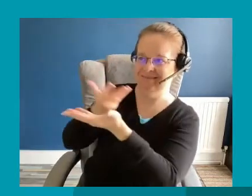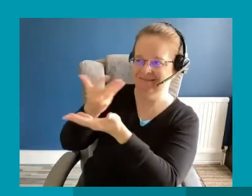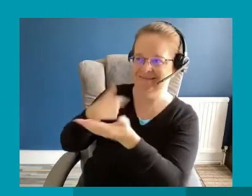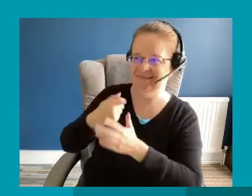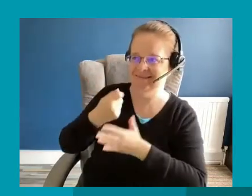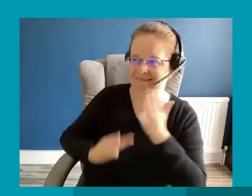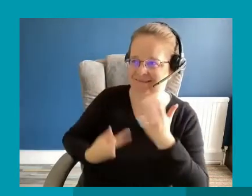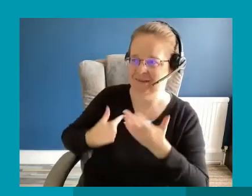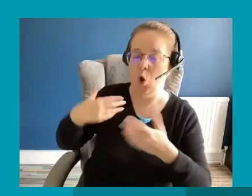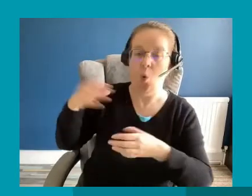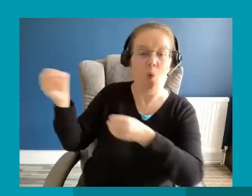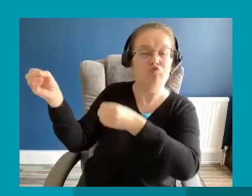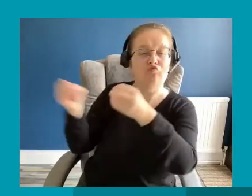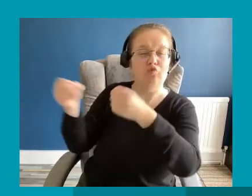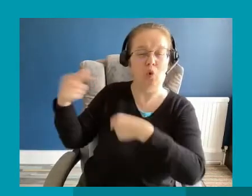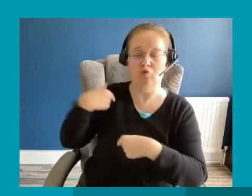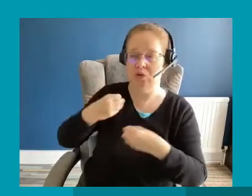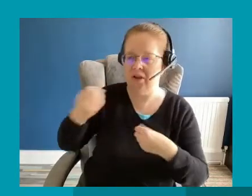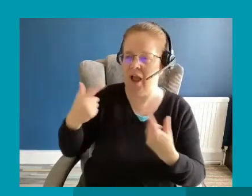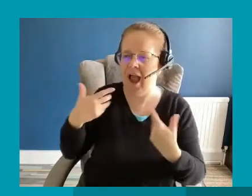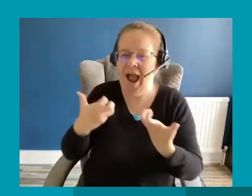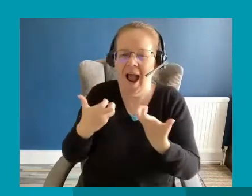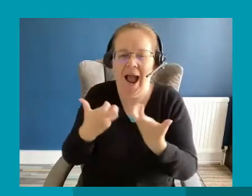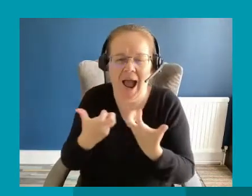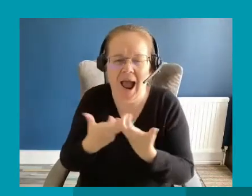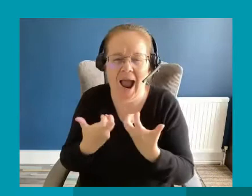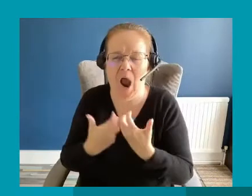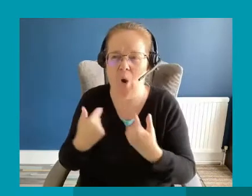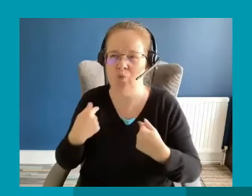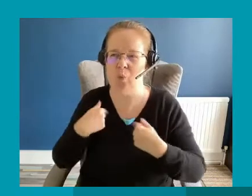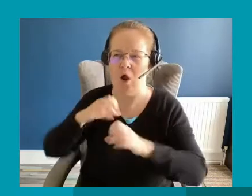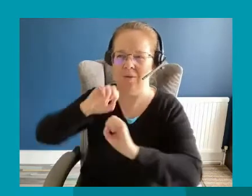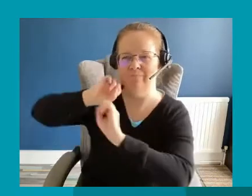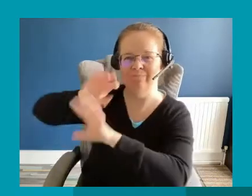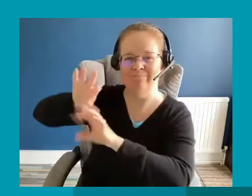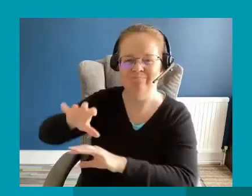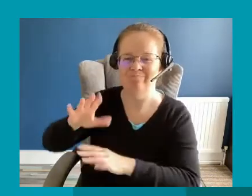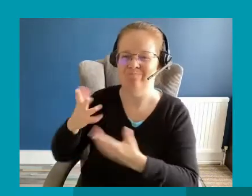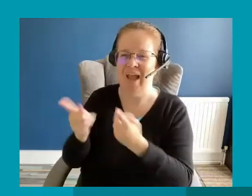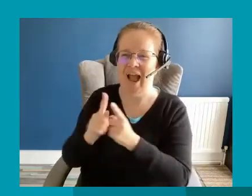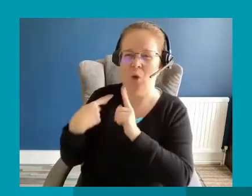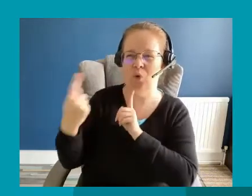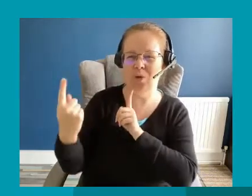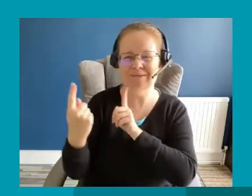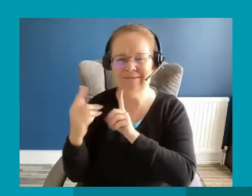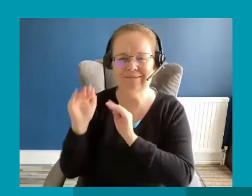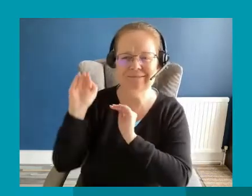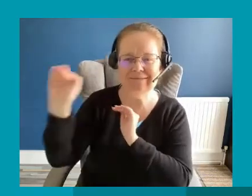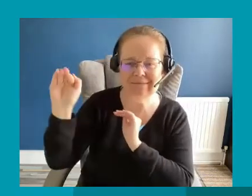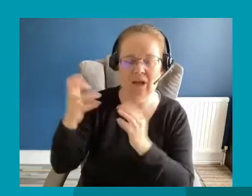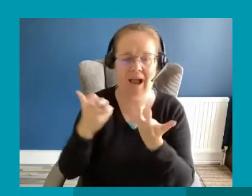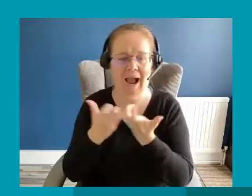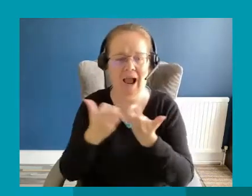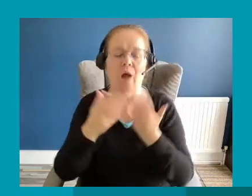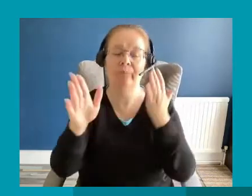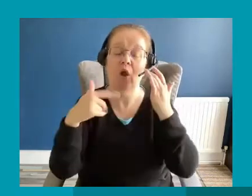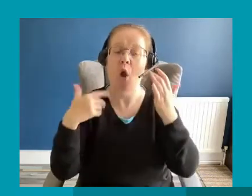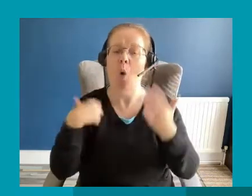What's the approach or what is the pitch that you take? I just wanted to share something with you.